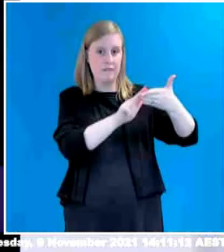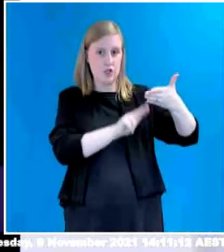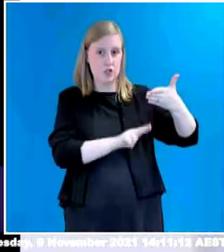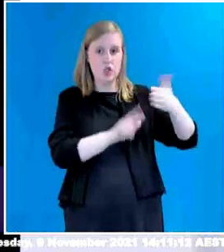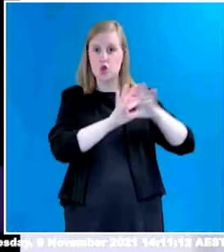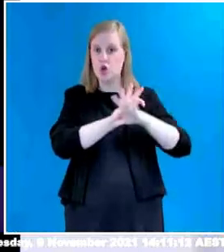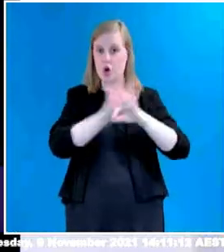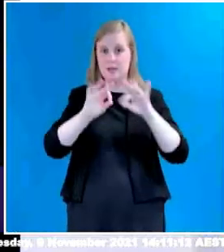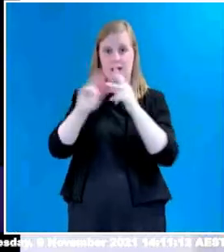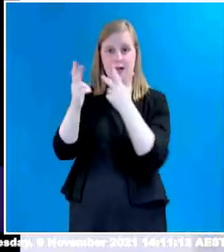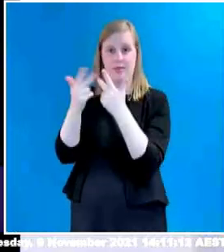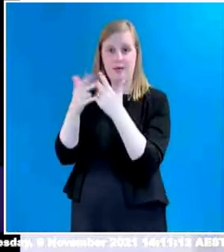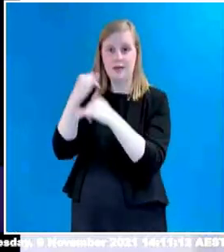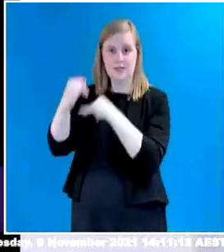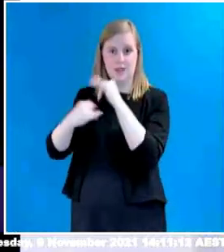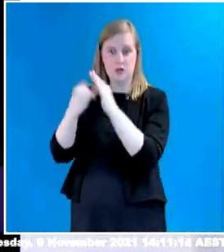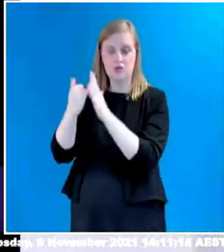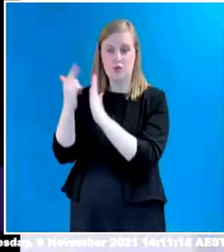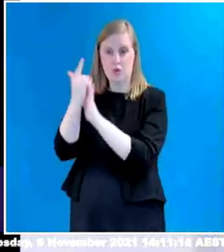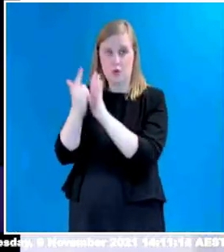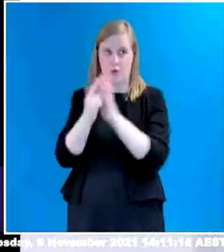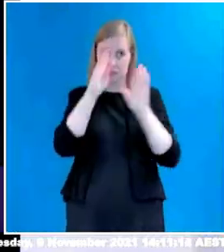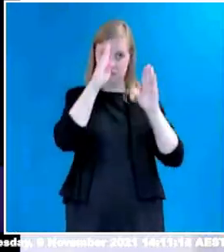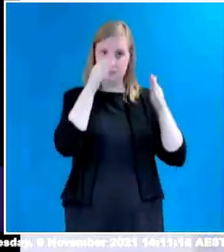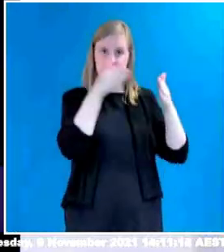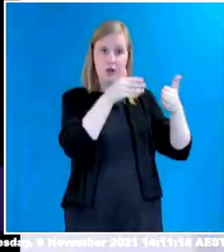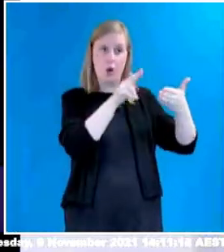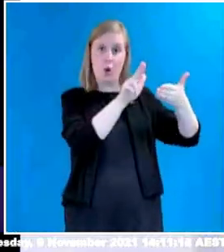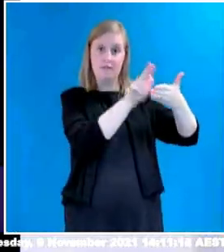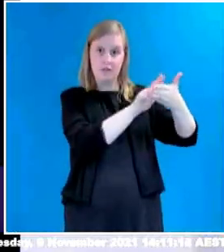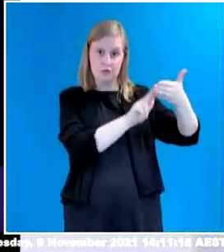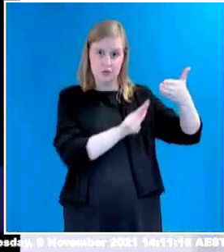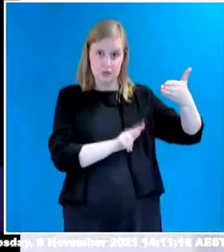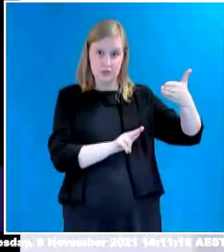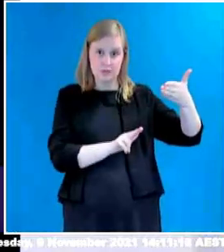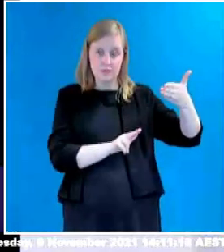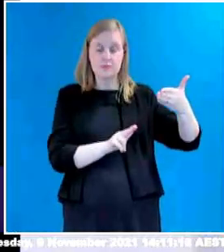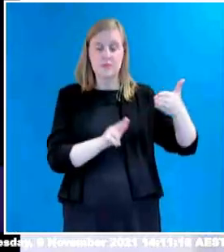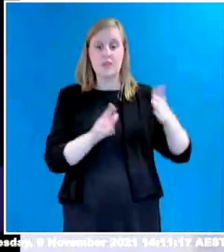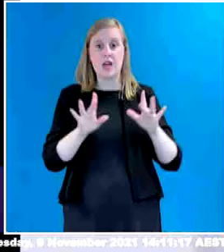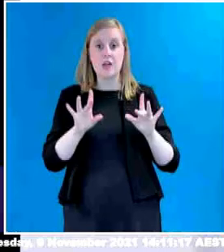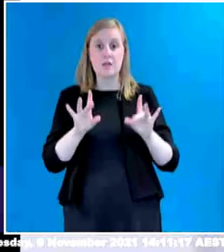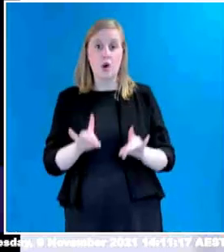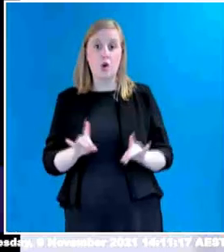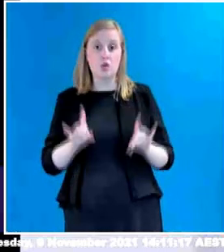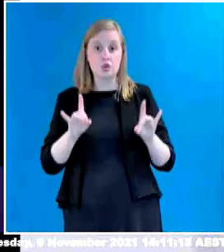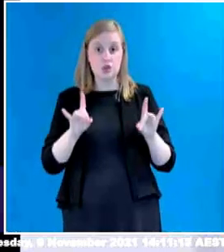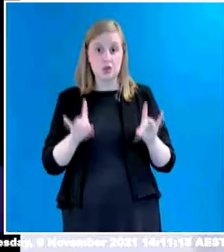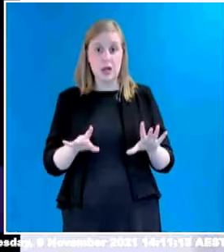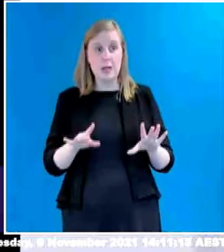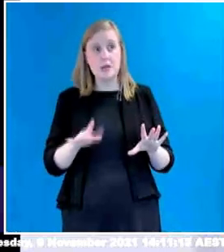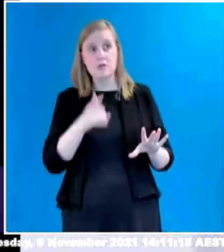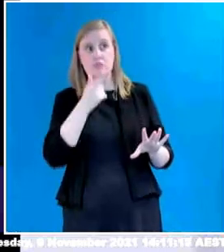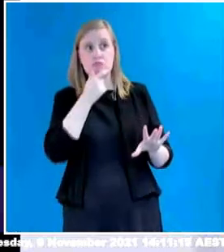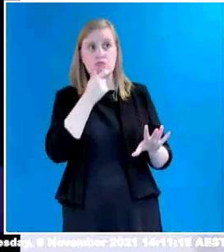If Australia is considering whether to take on the treaty obligations, is